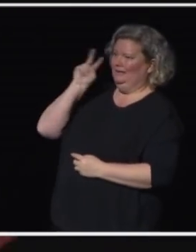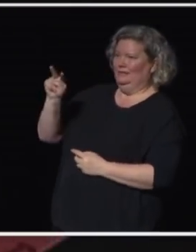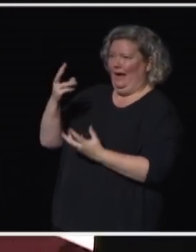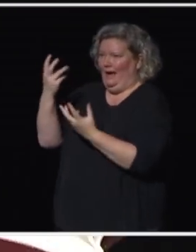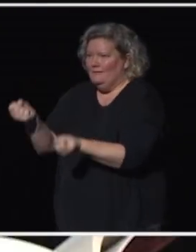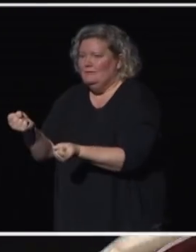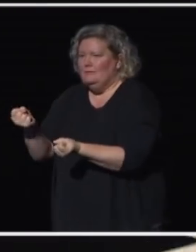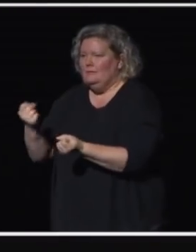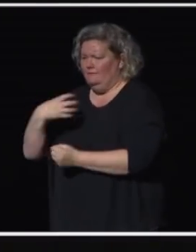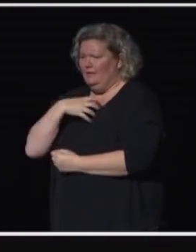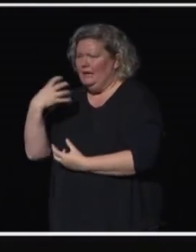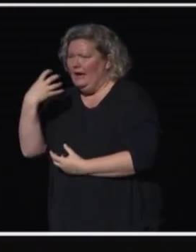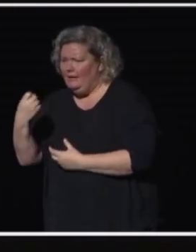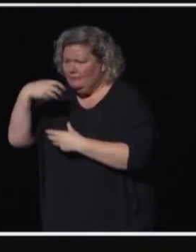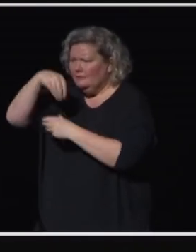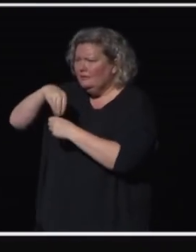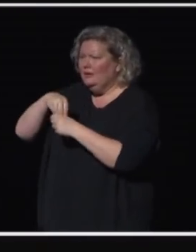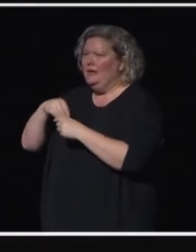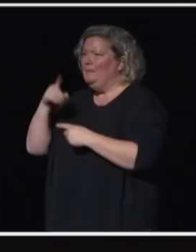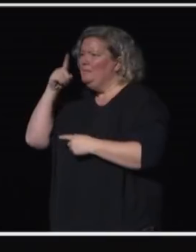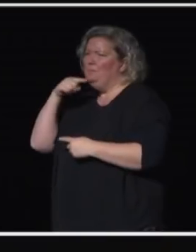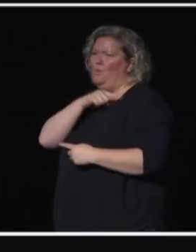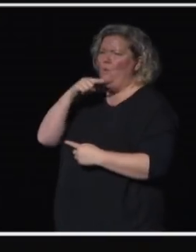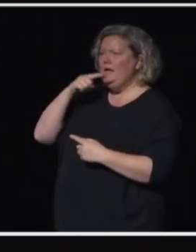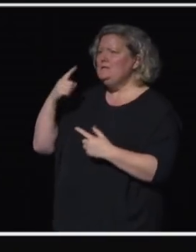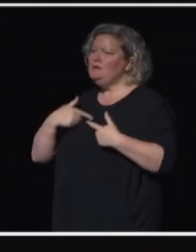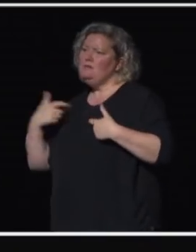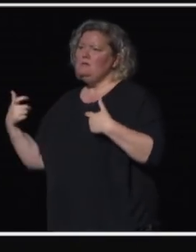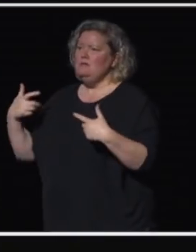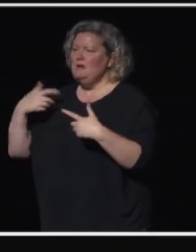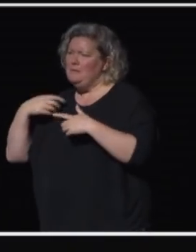The fear was there in the extravagant boys of my neighbourhood in their large rings and medallions,